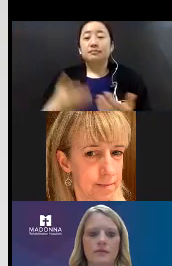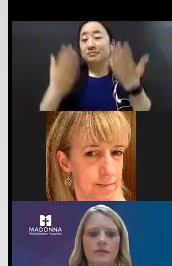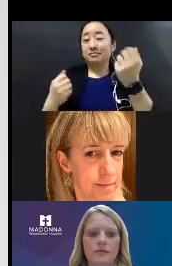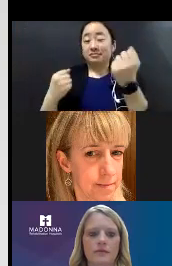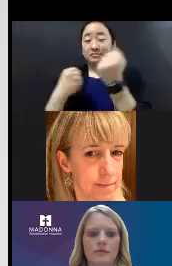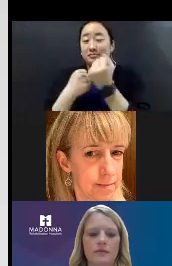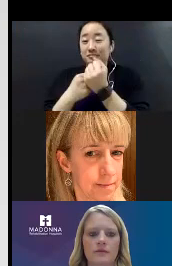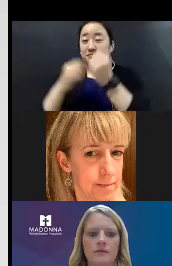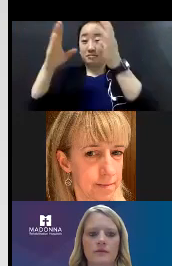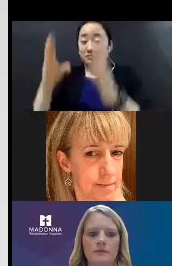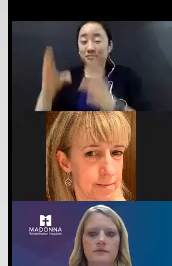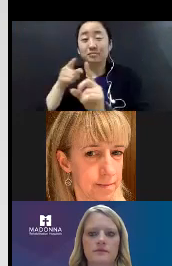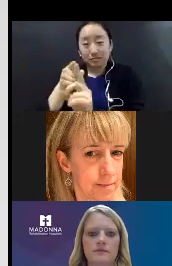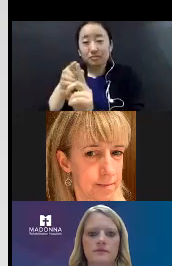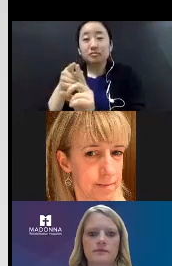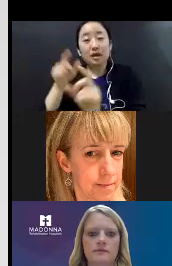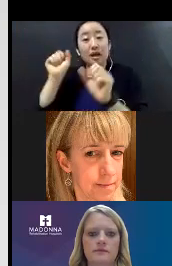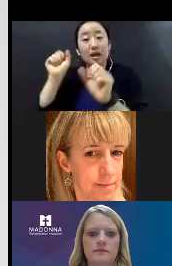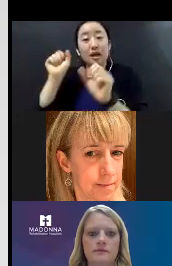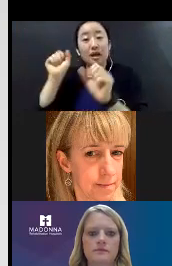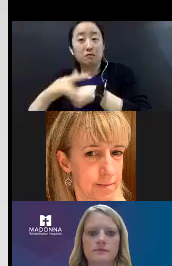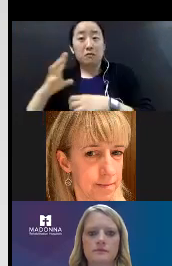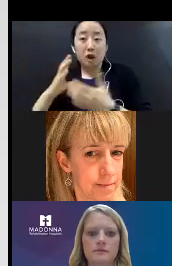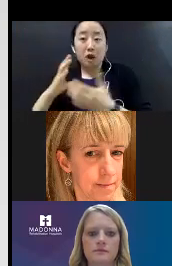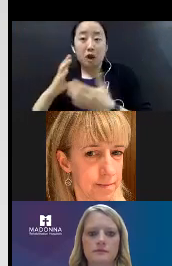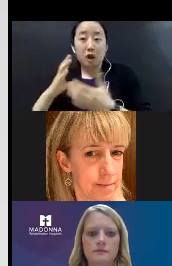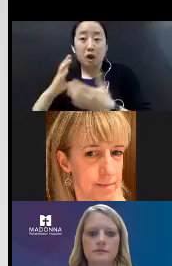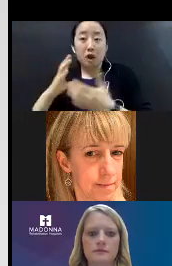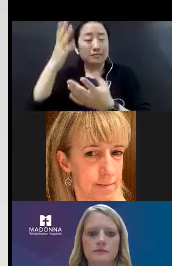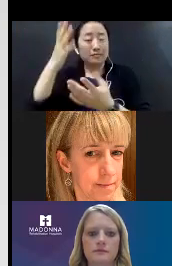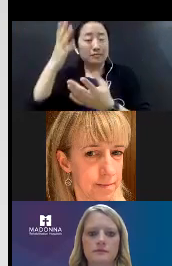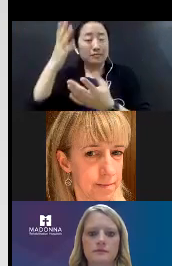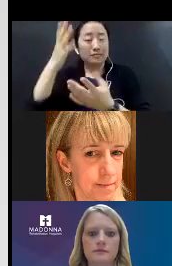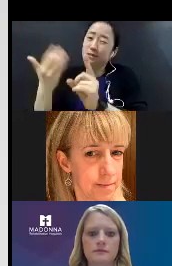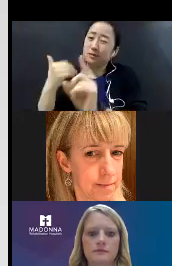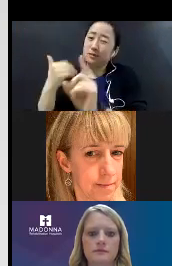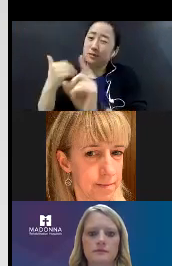AVAILABLE TO DO THIS GATHERING FOR US, MIGHT HAVE A COGNITIVE OR PHYSICAL CHALLENGE THAT